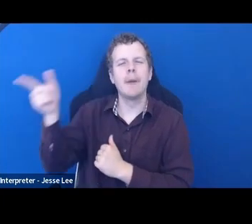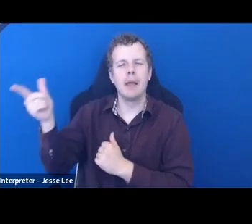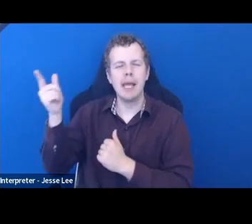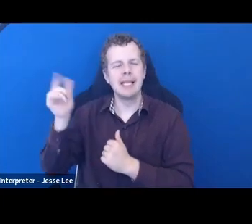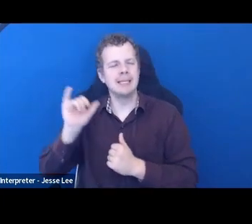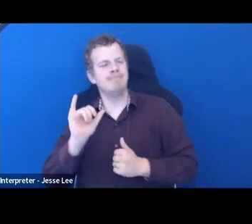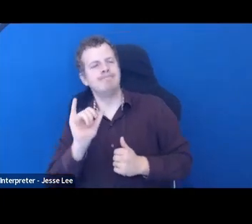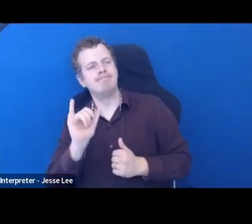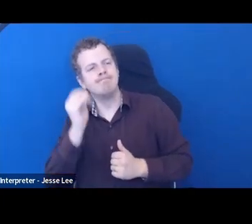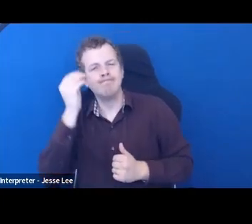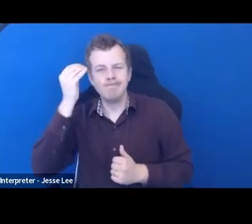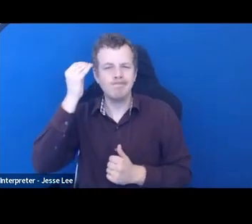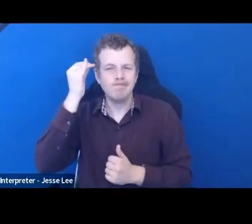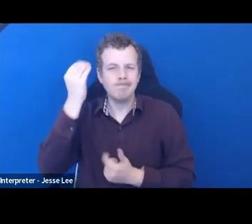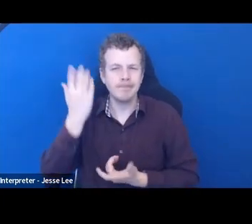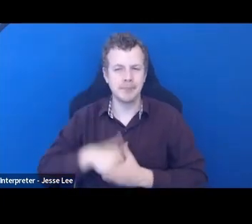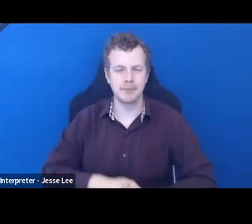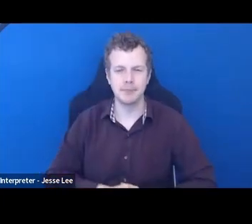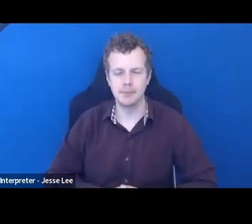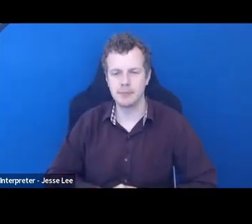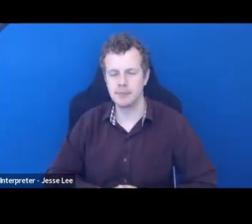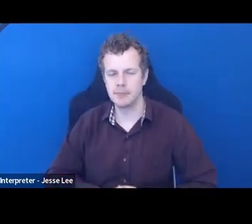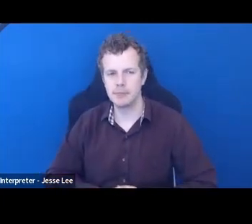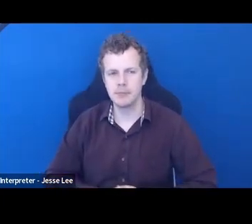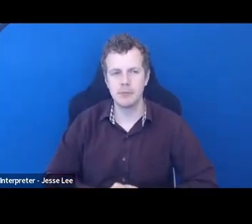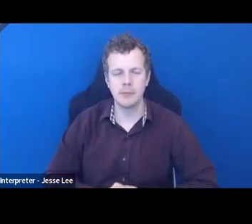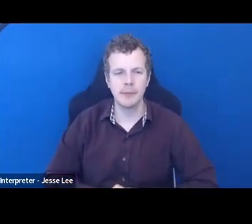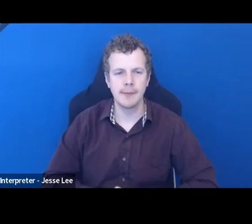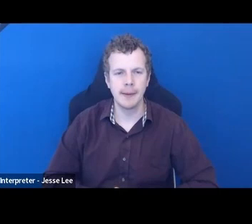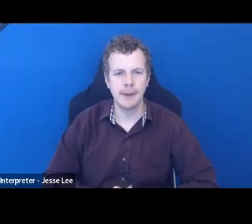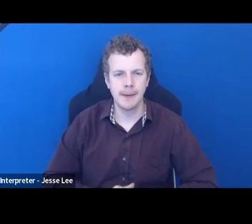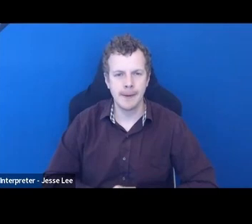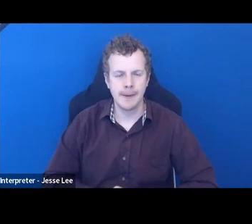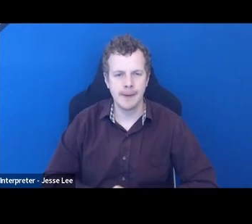And then becoming familiar with the developmental tools.